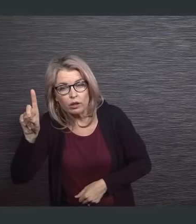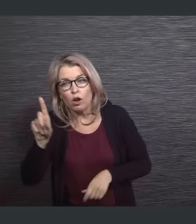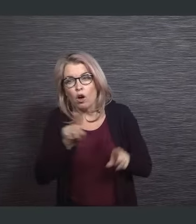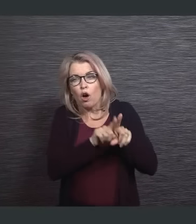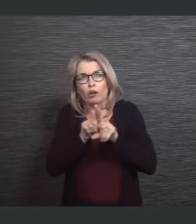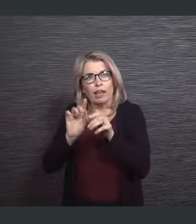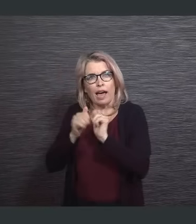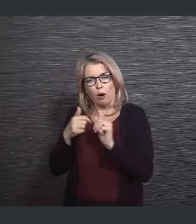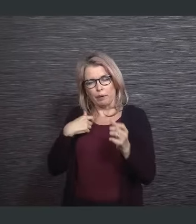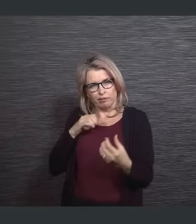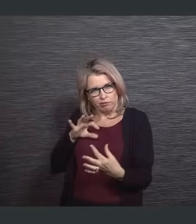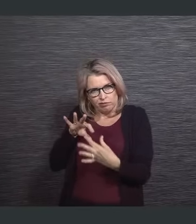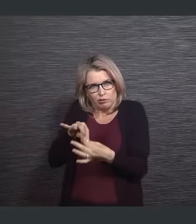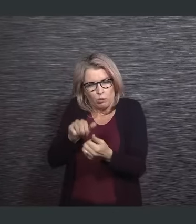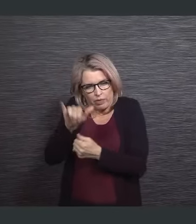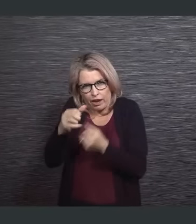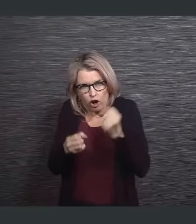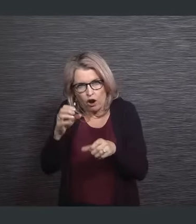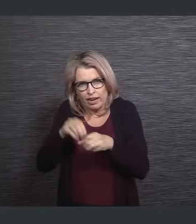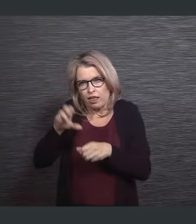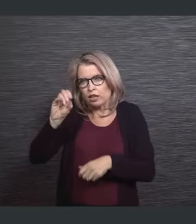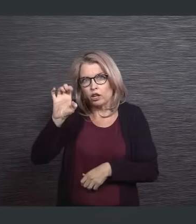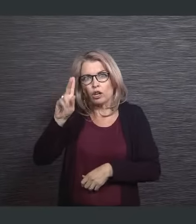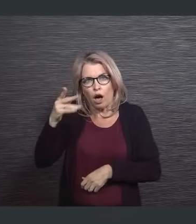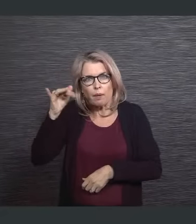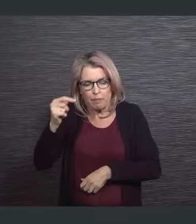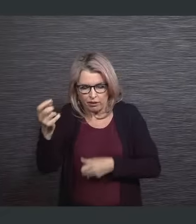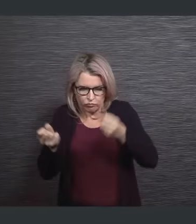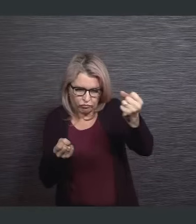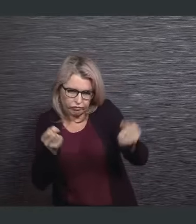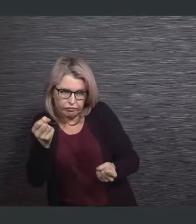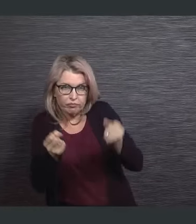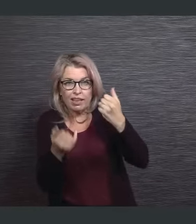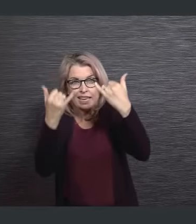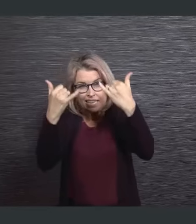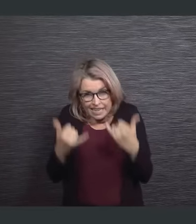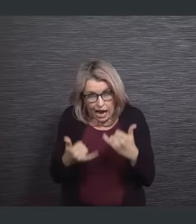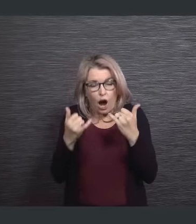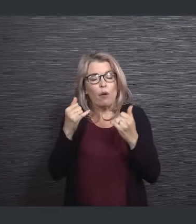Cockpit. Car companies now can talk to their customers every day